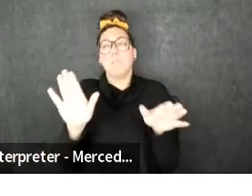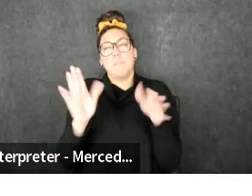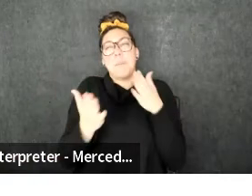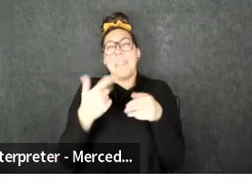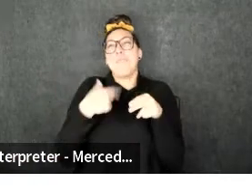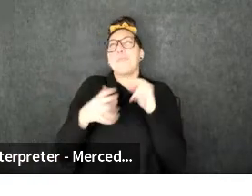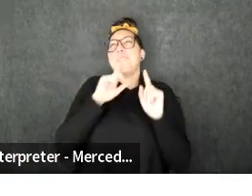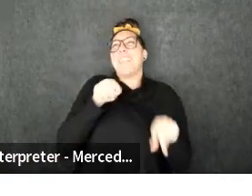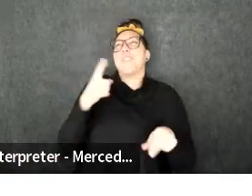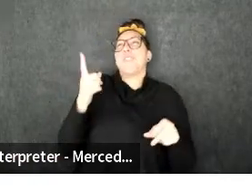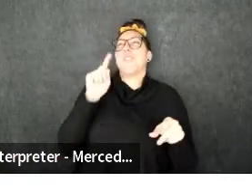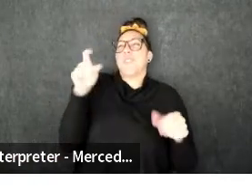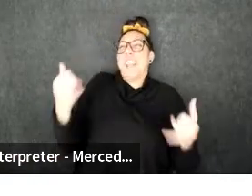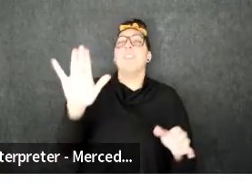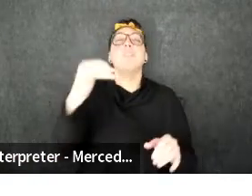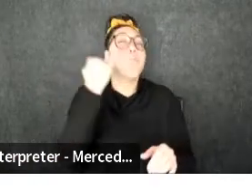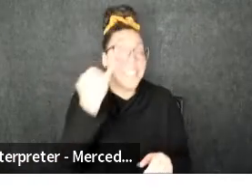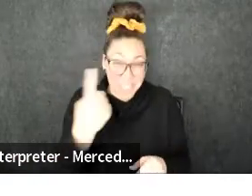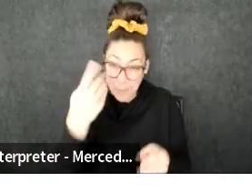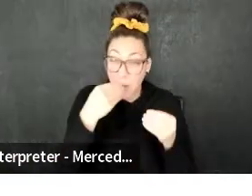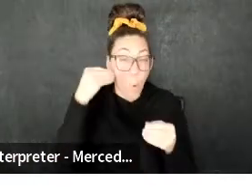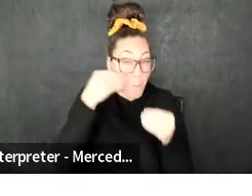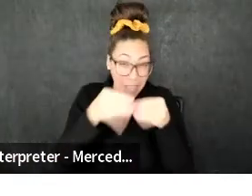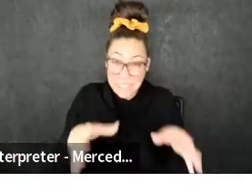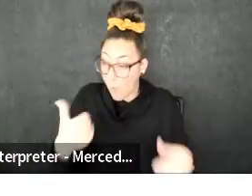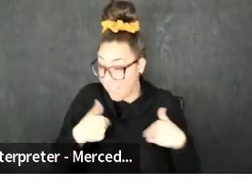So if somebody is homeless, right, they don't have their basic needs met.